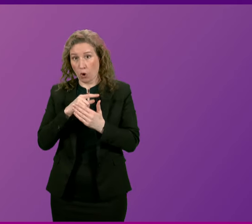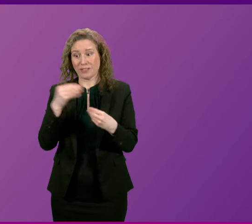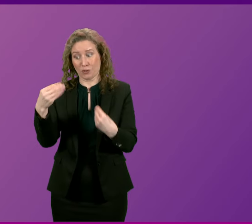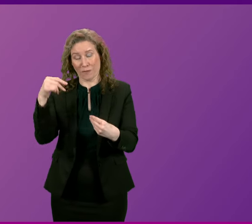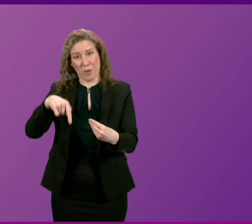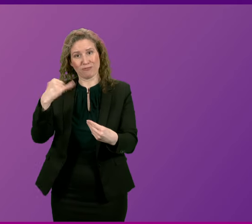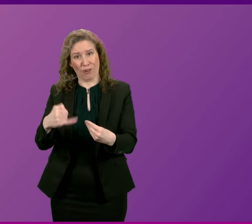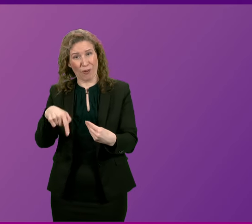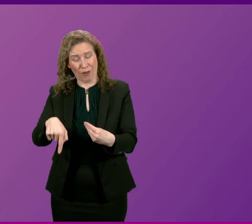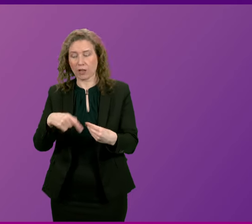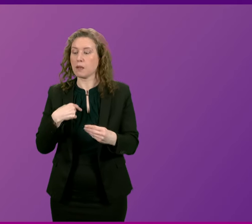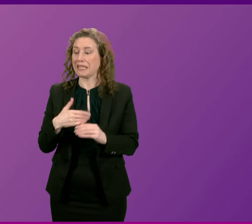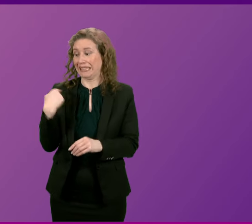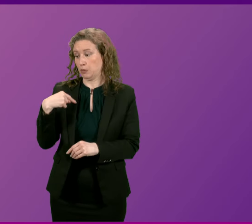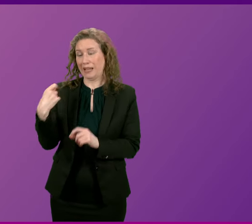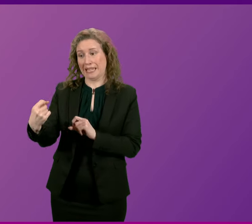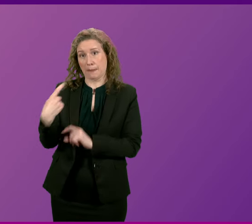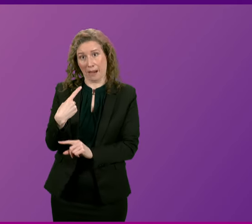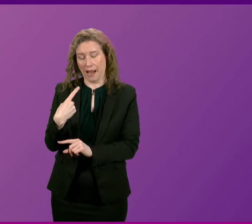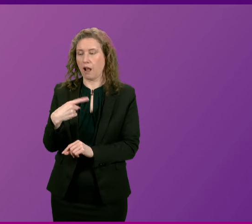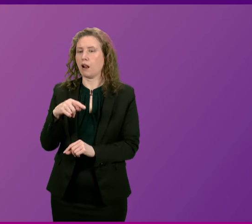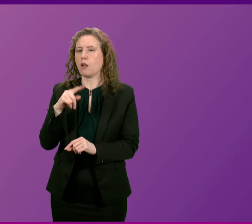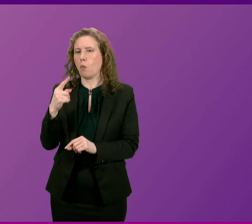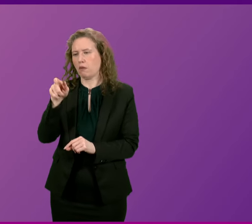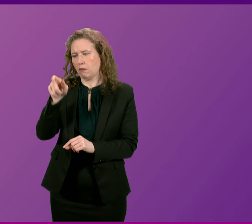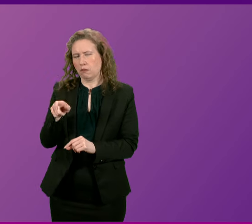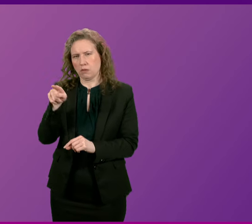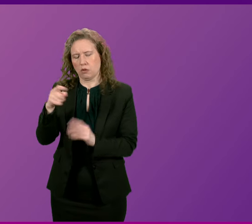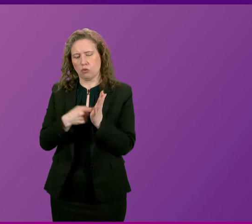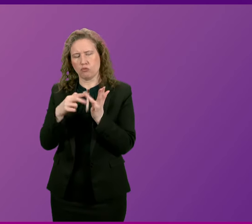In an email to me this week, Second Sight director Ron Warmington